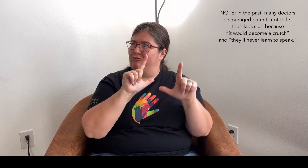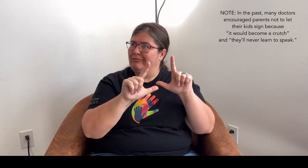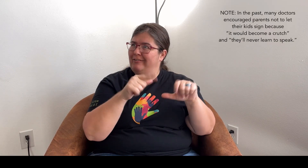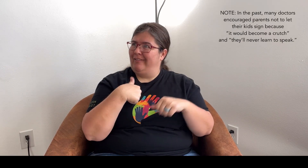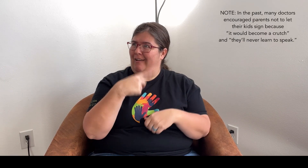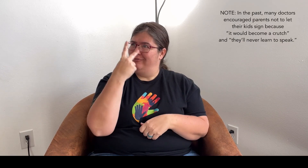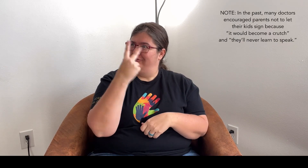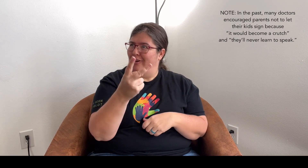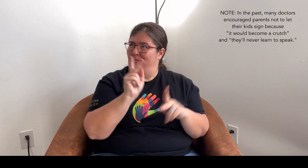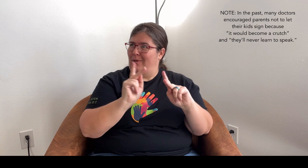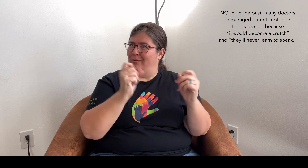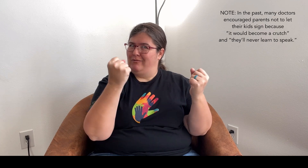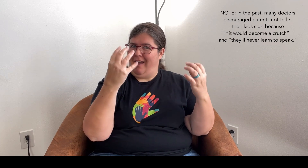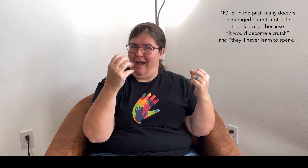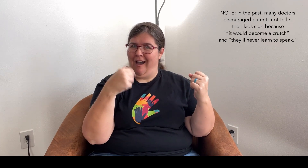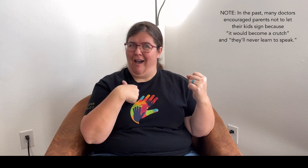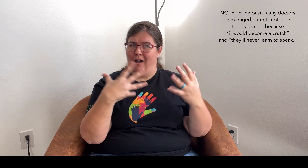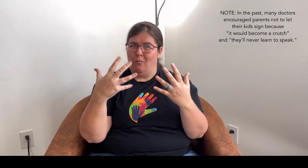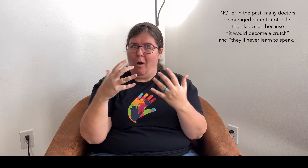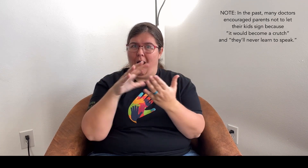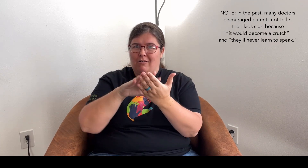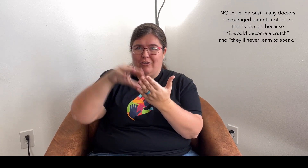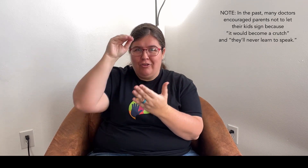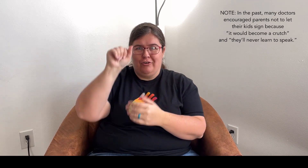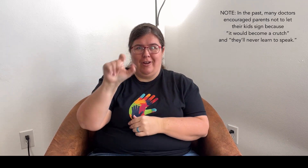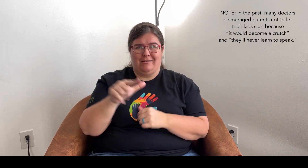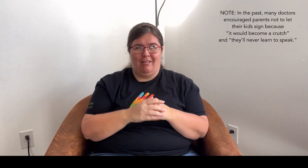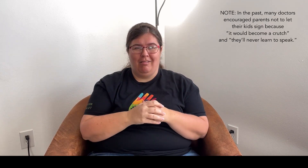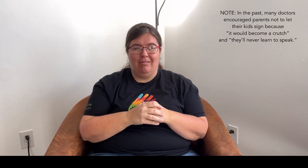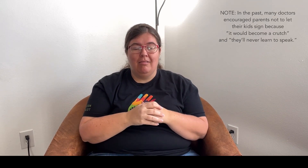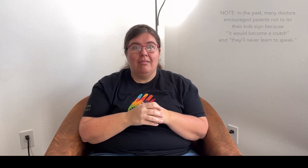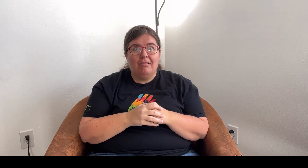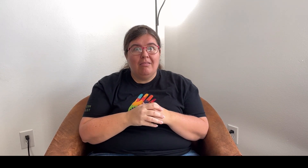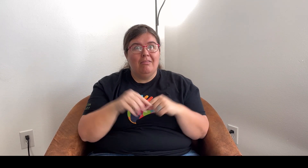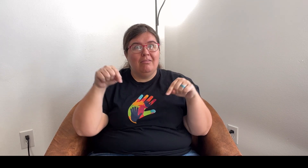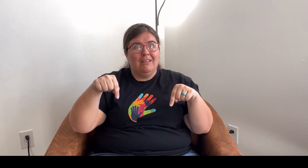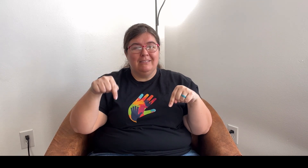they can say, "I've seen TikTok, I've seen people sign and I want to learn!"